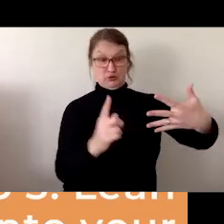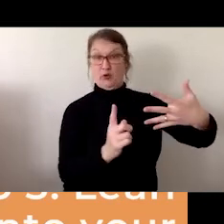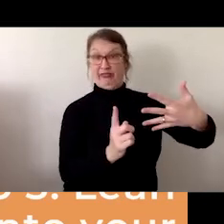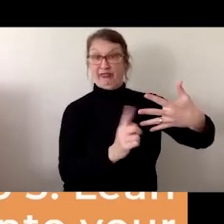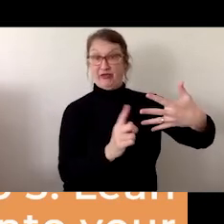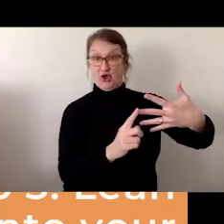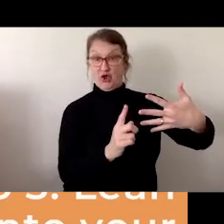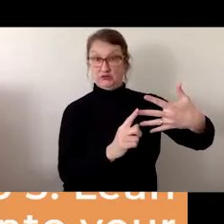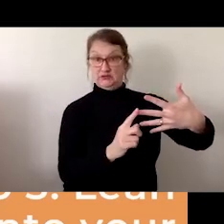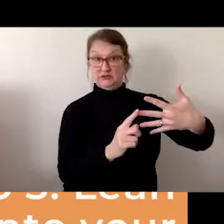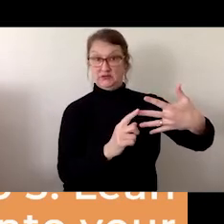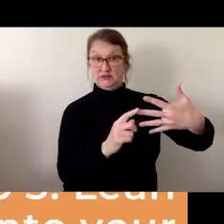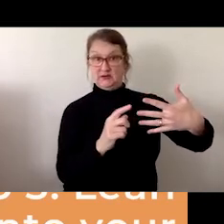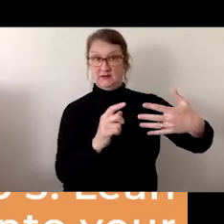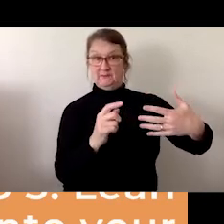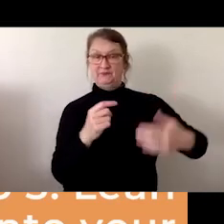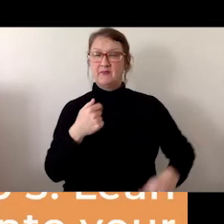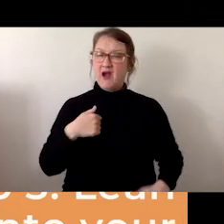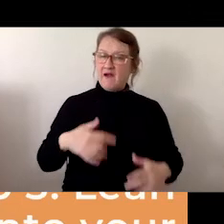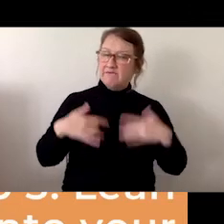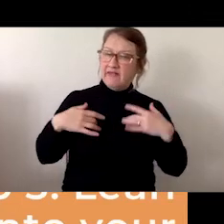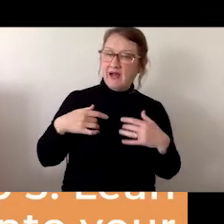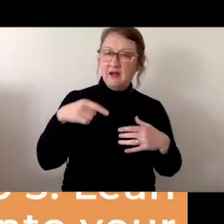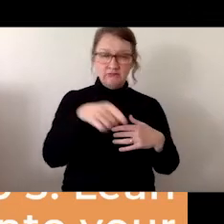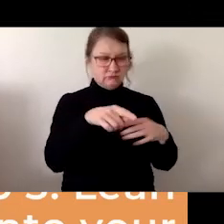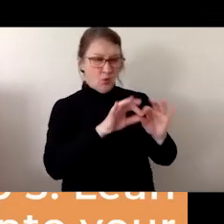well-placed for partnerships, and my suggestion in preparing for strategy